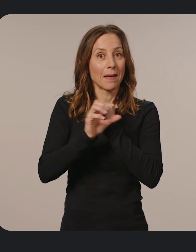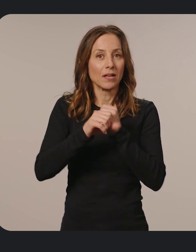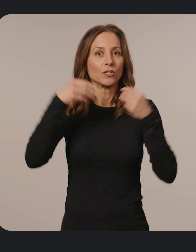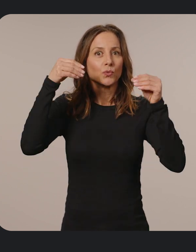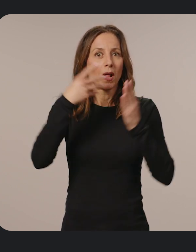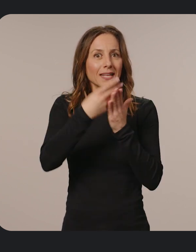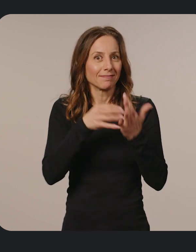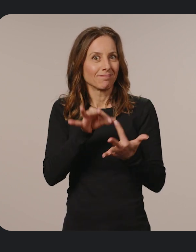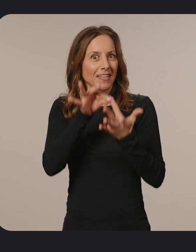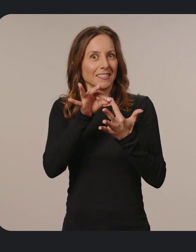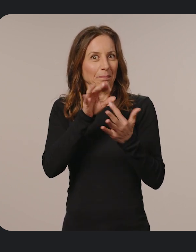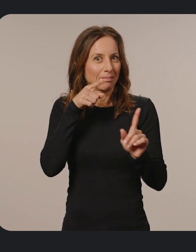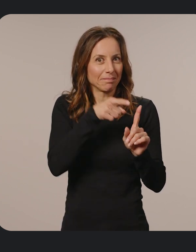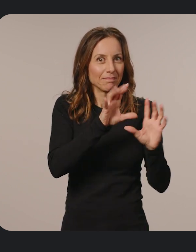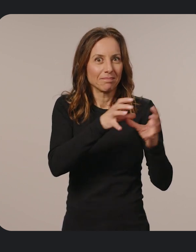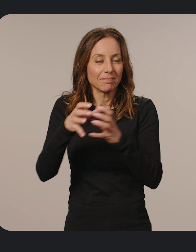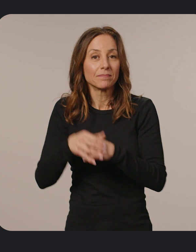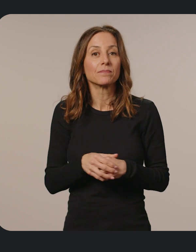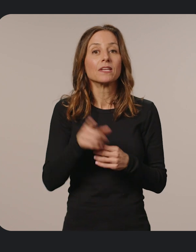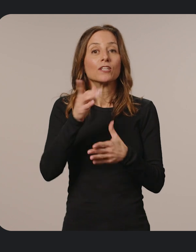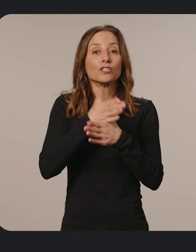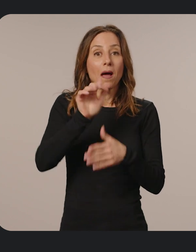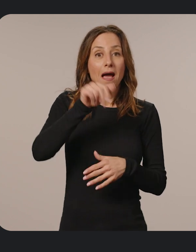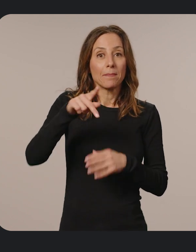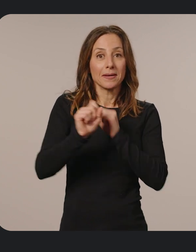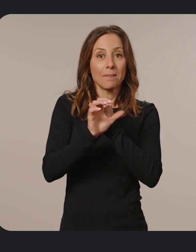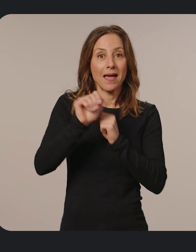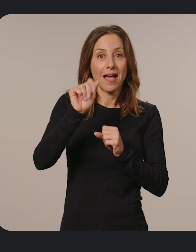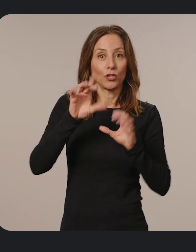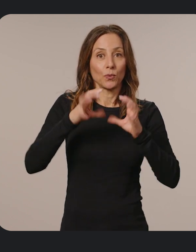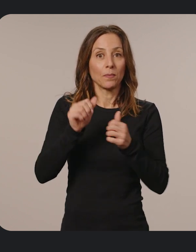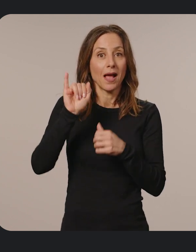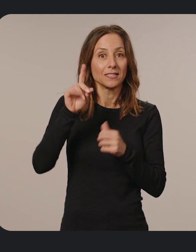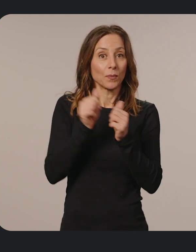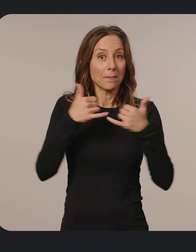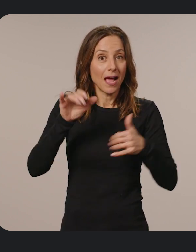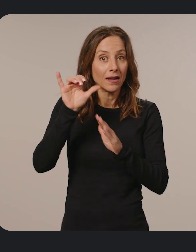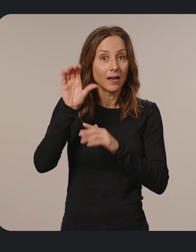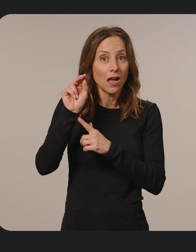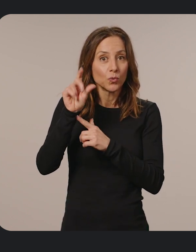By sharing your app campaign ad group ID with Play Console, you can now direct users from ads on YouTube or AdMob